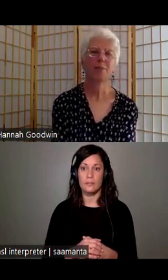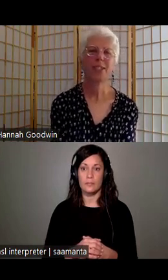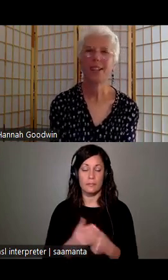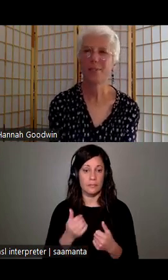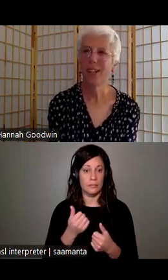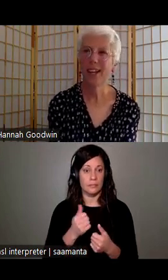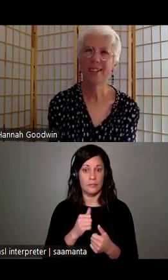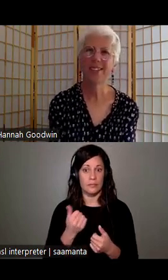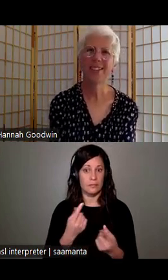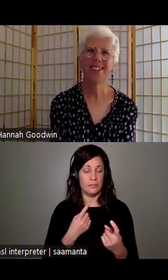What did I forget?